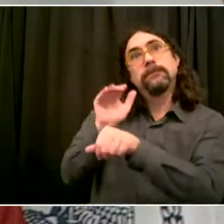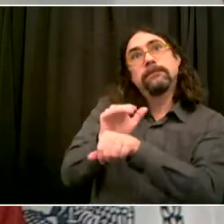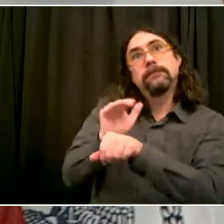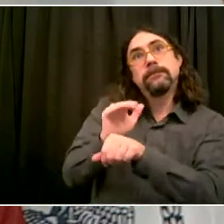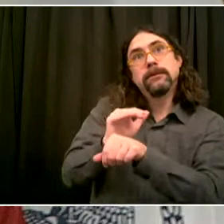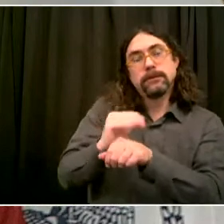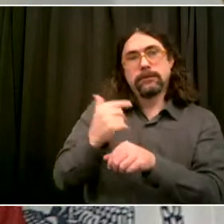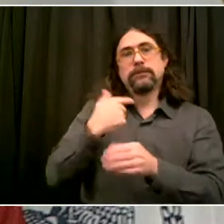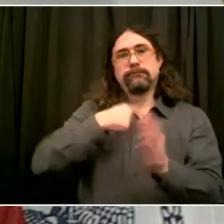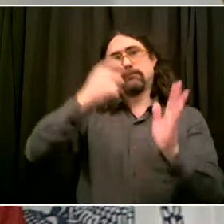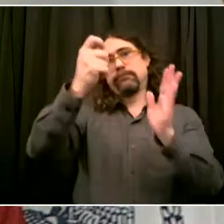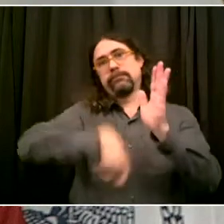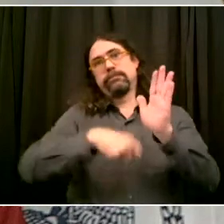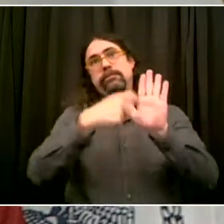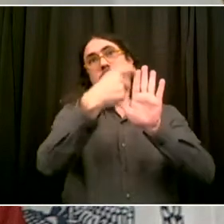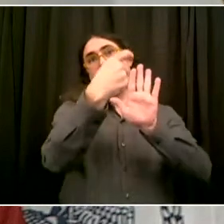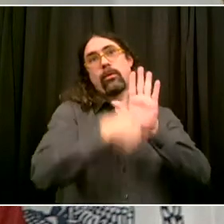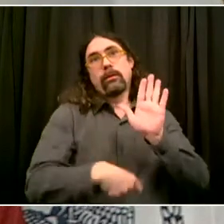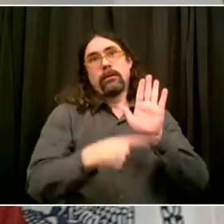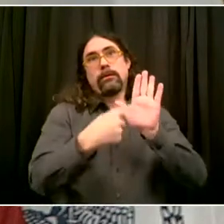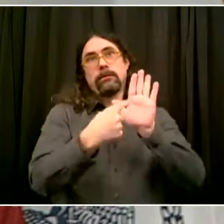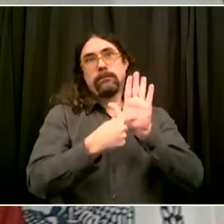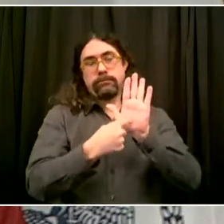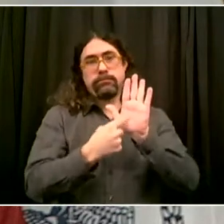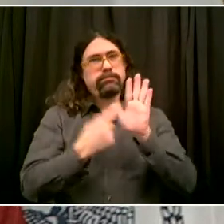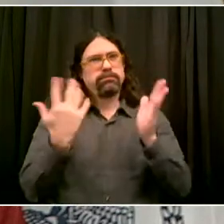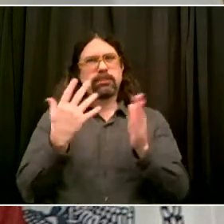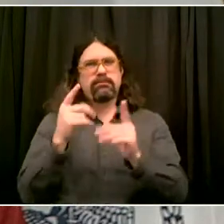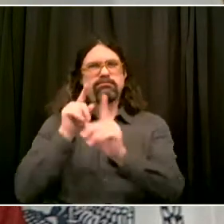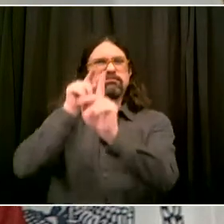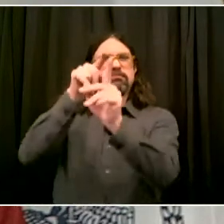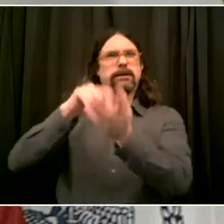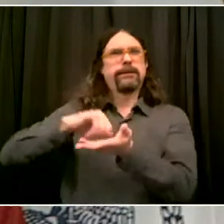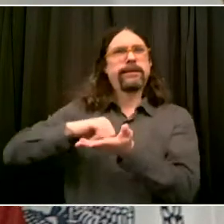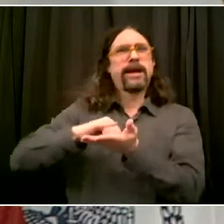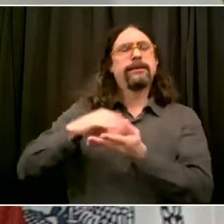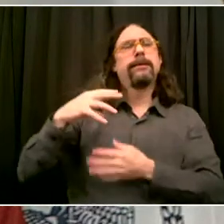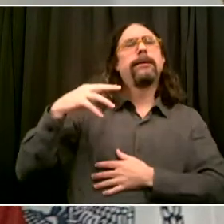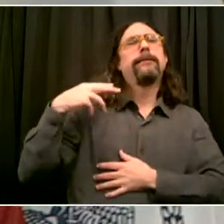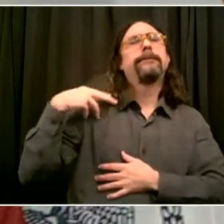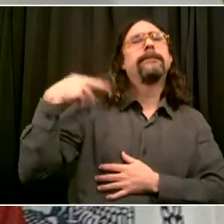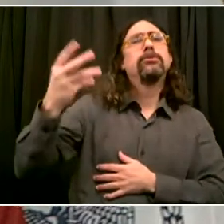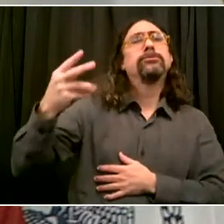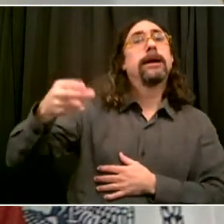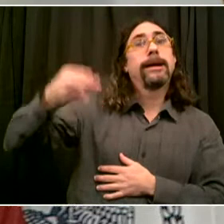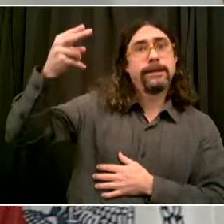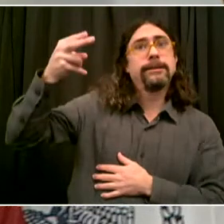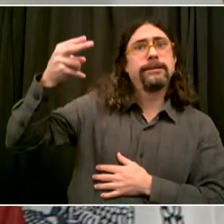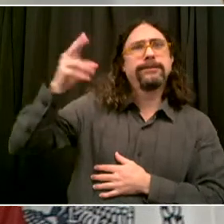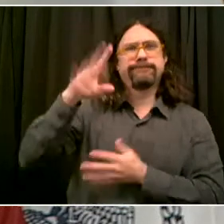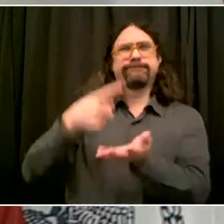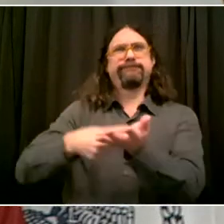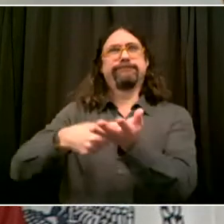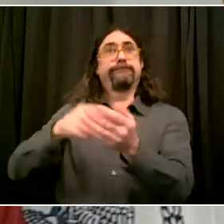WASHINGTON HEIGHTS, MEMEBMERS OF OCMMMMNUITITY TTHAT ARE HARDEST